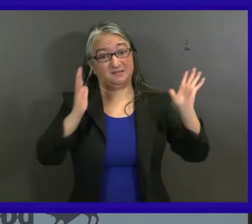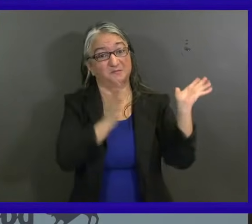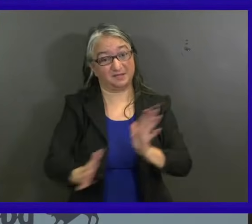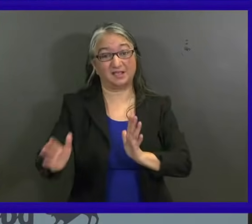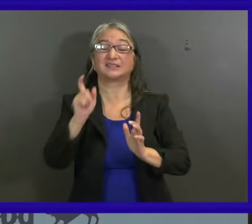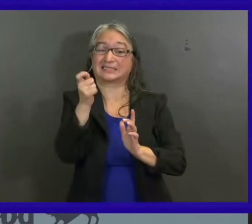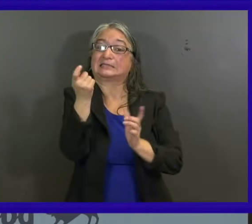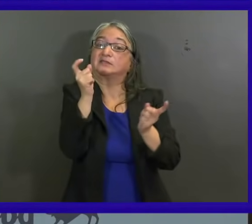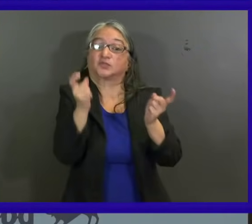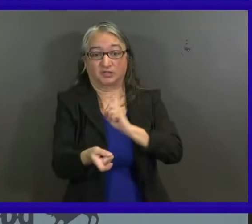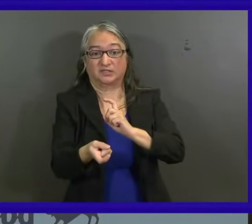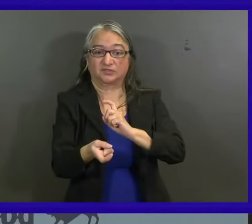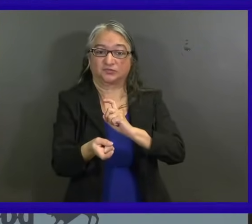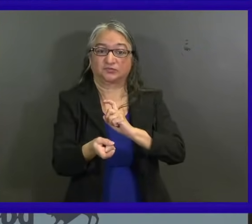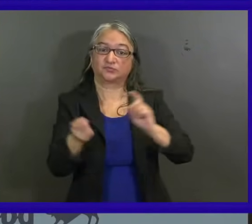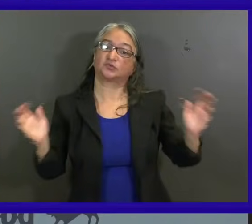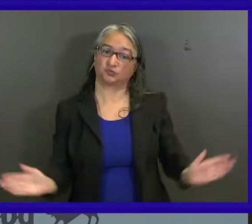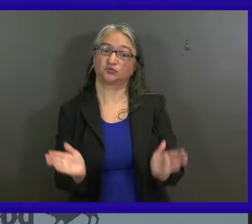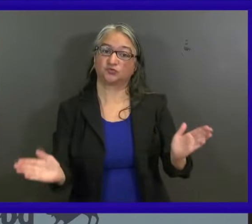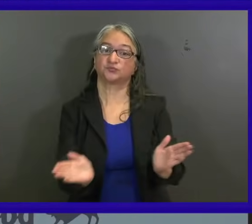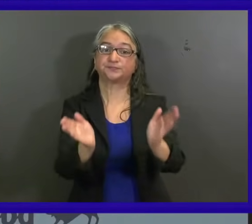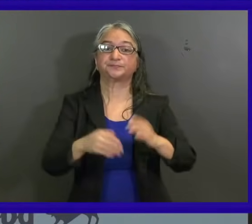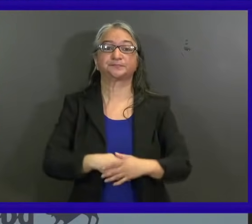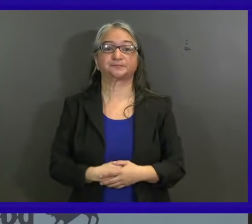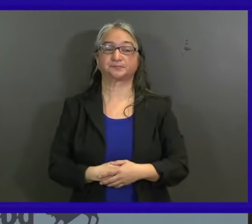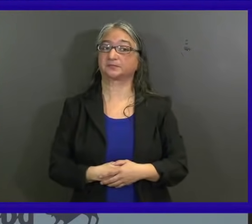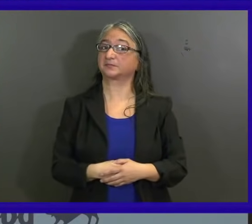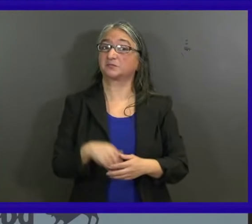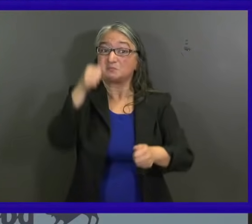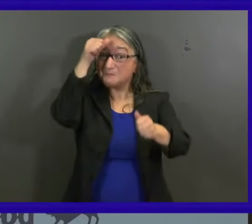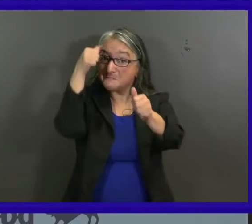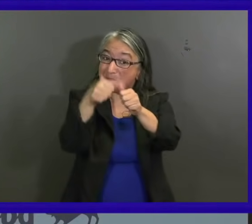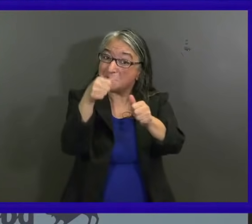so again that best line events is vaccinated whether that's your first second or third dose